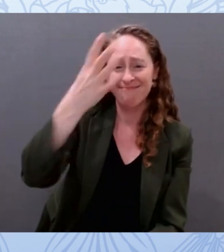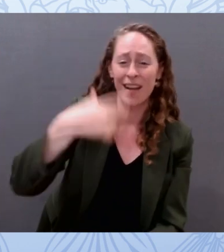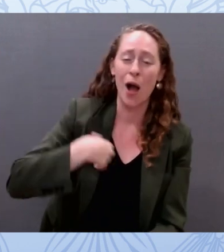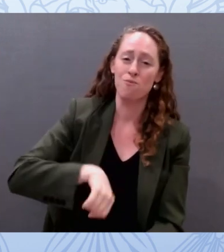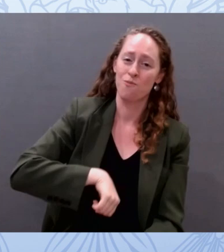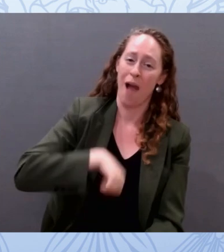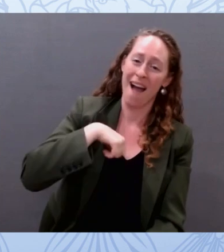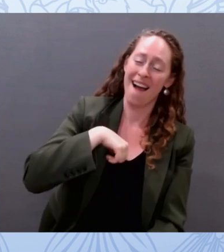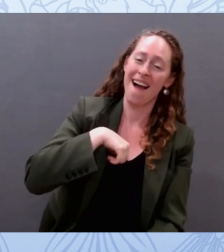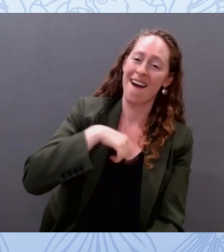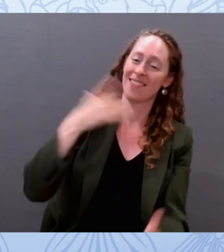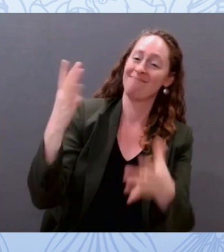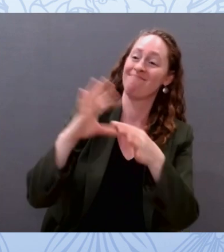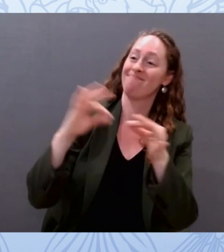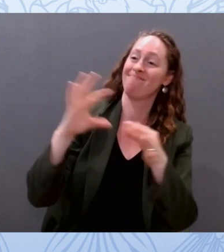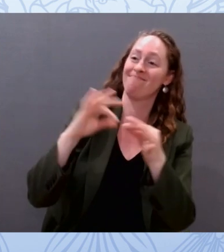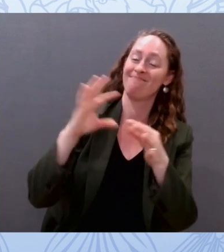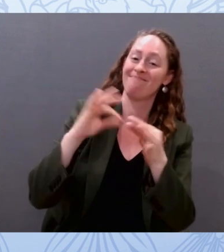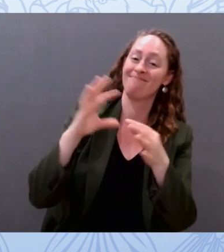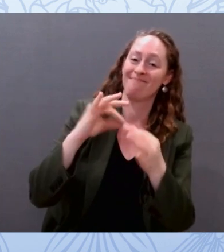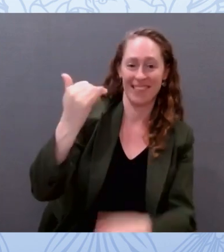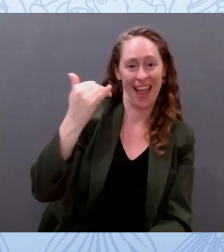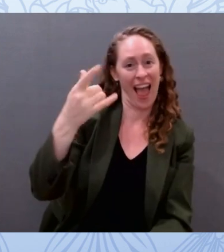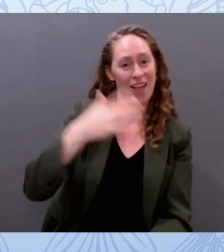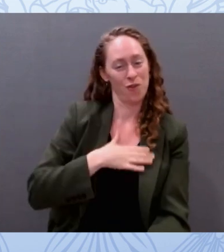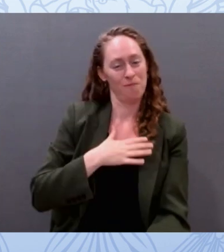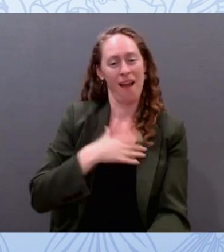Are there any other future educators in the audience?